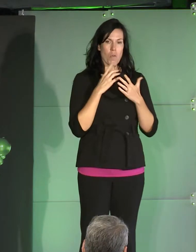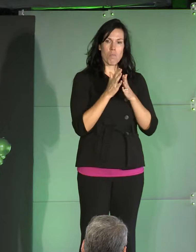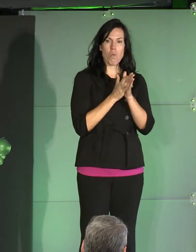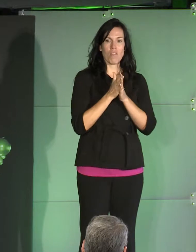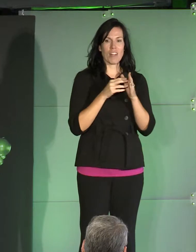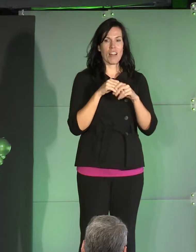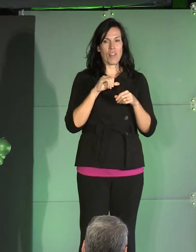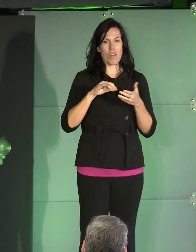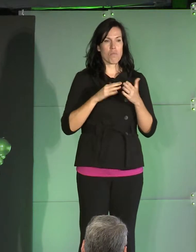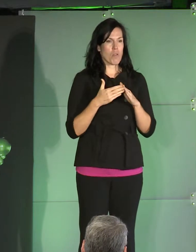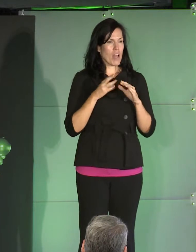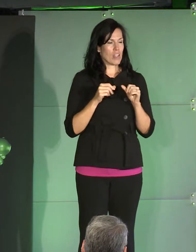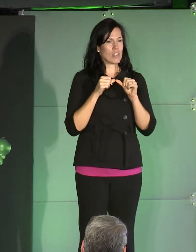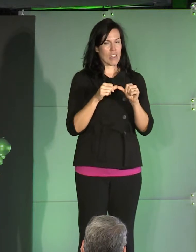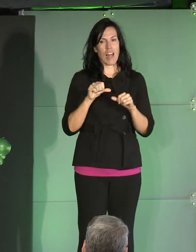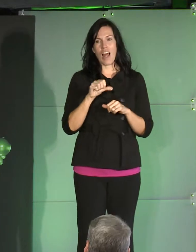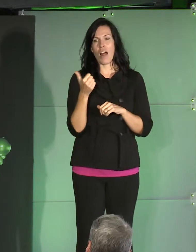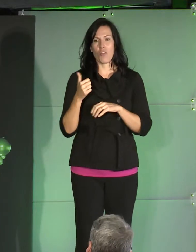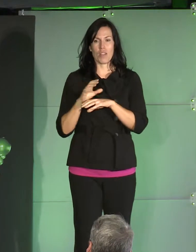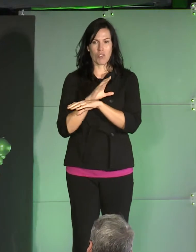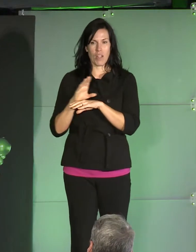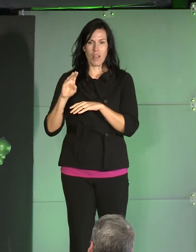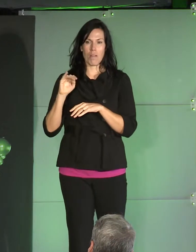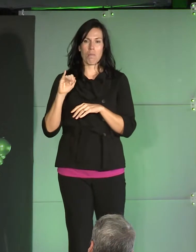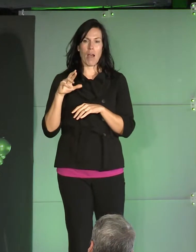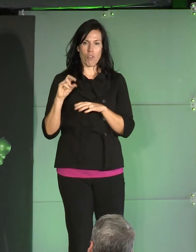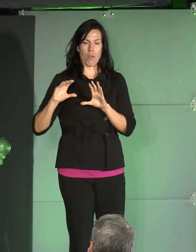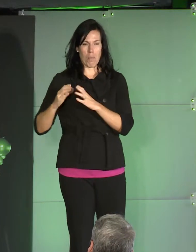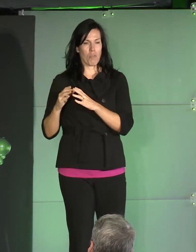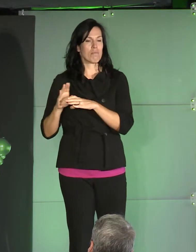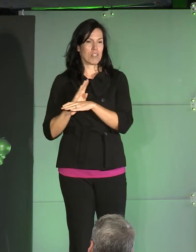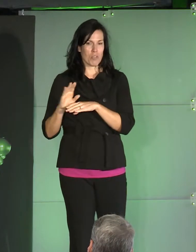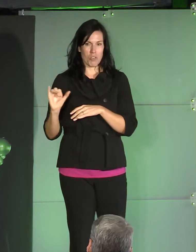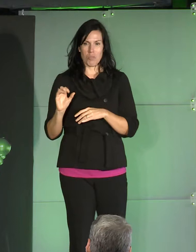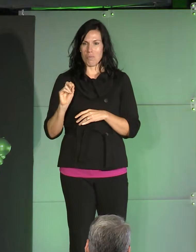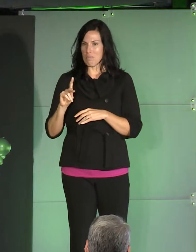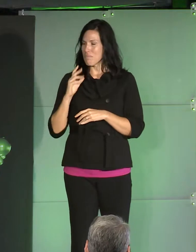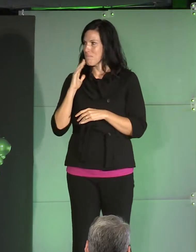and sort of sustains other micro industries there. Thank you.